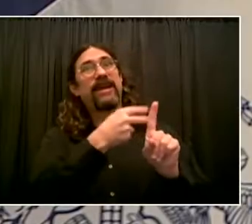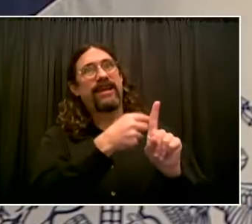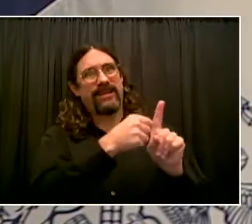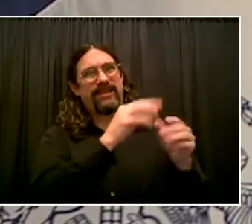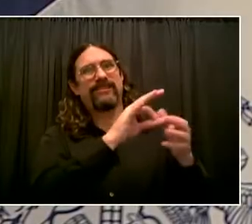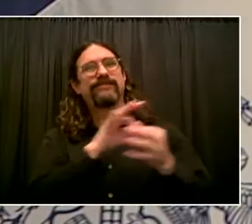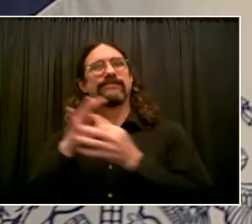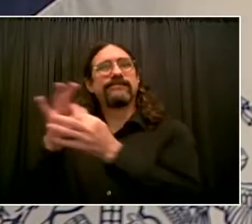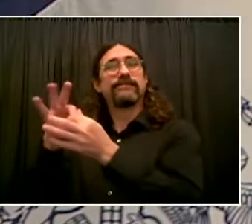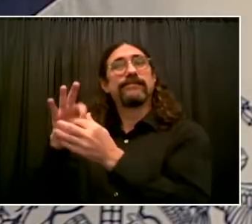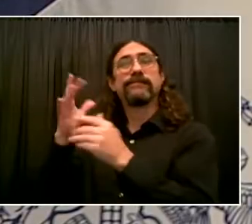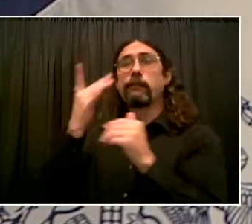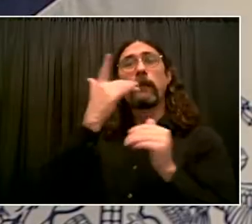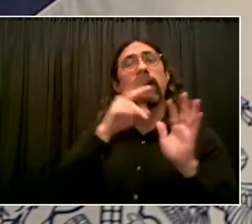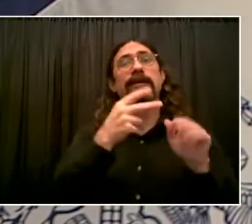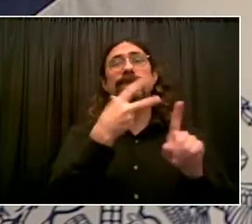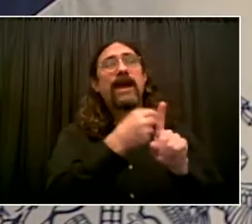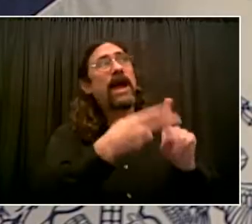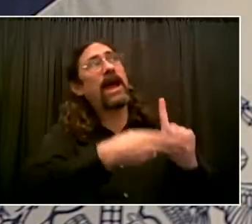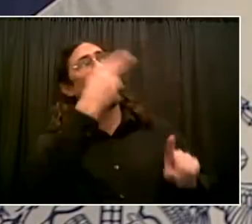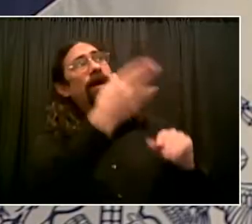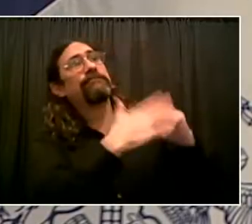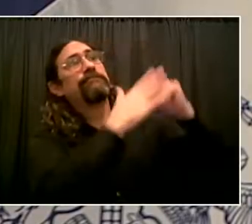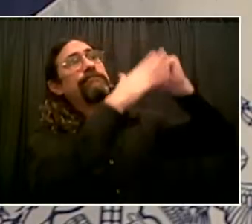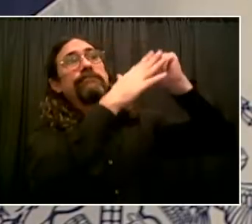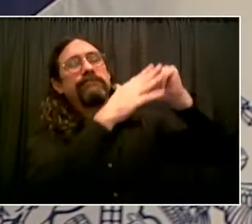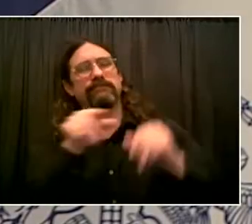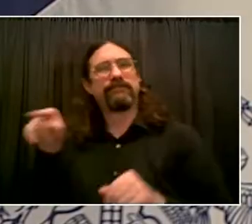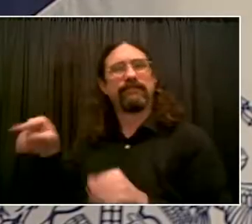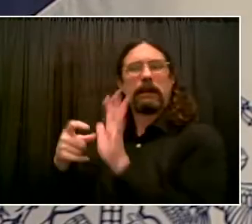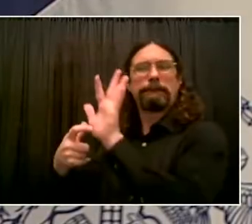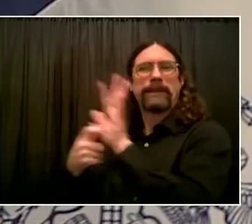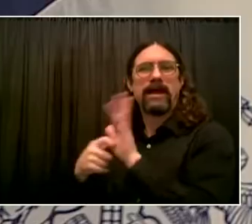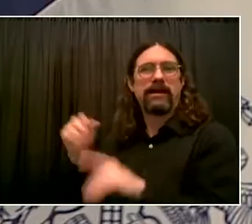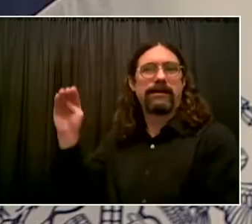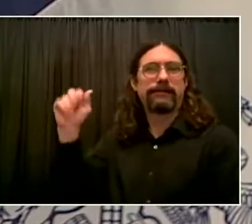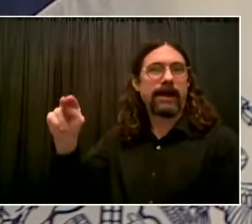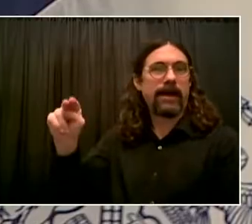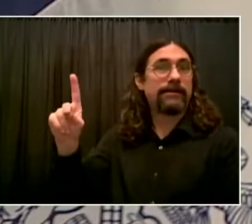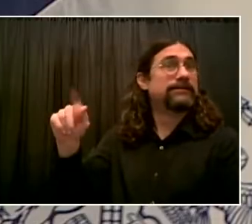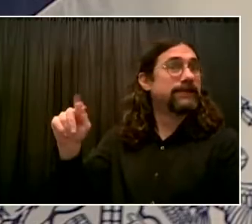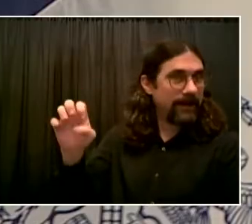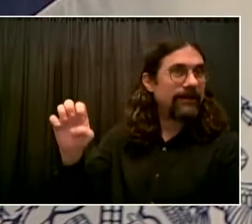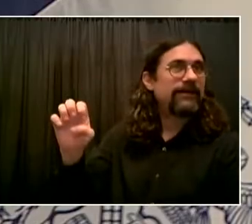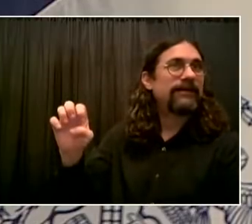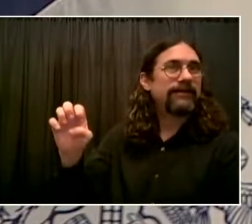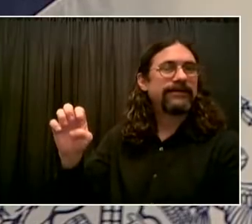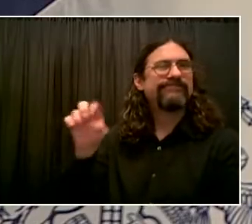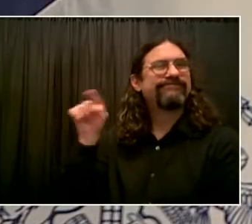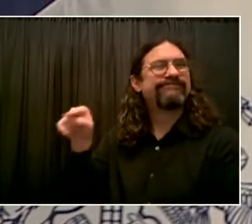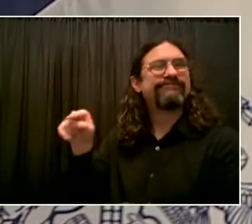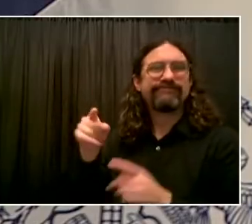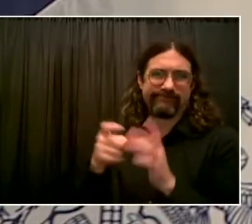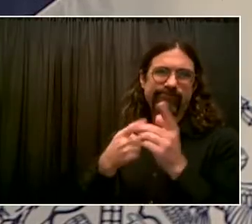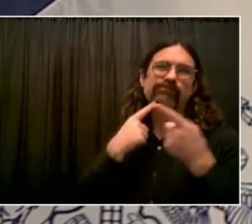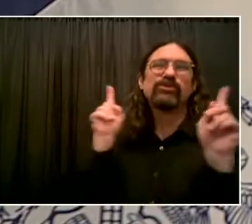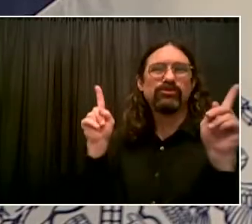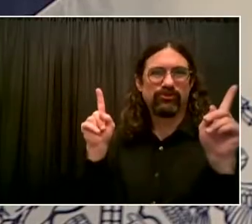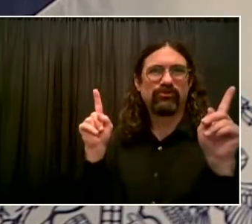BUT WE WILL ALSO TALK ABO UT MANDATES. MANDATES WORK. I HAVE SAID IT FOR WEEKS AND MONTHS.